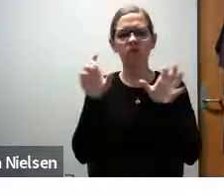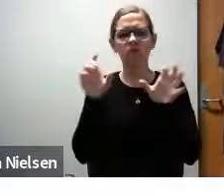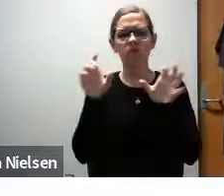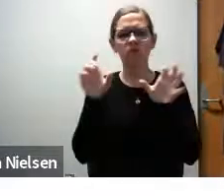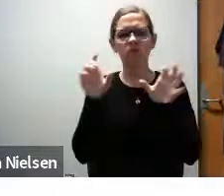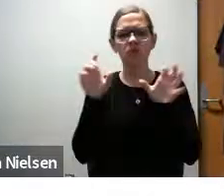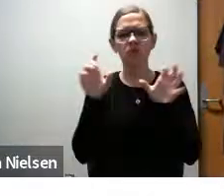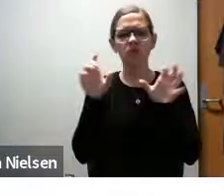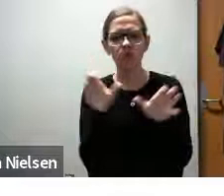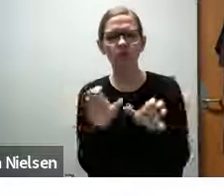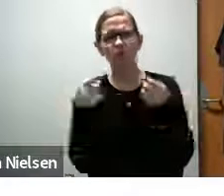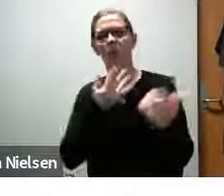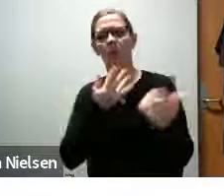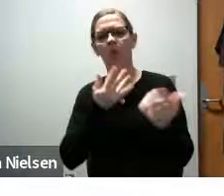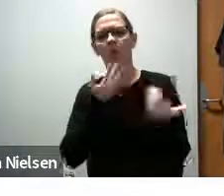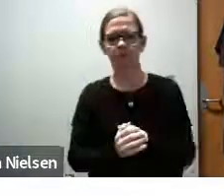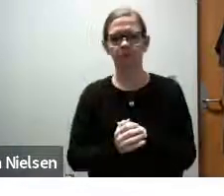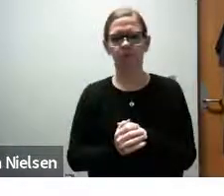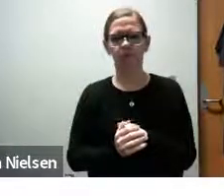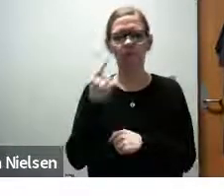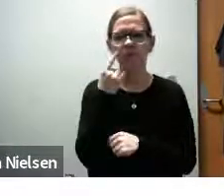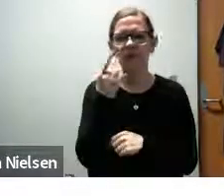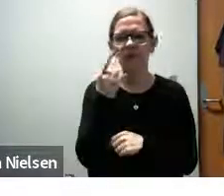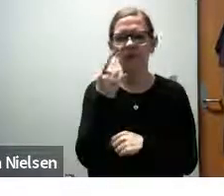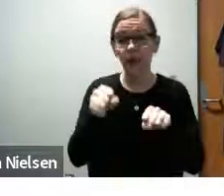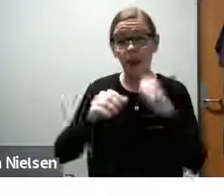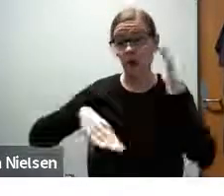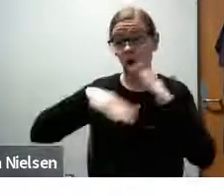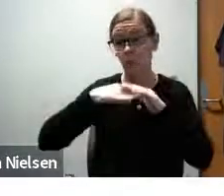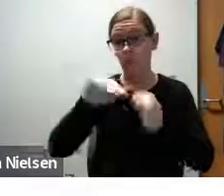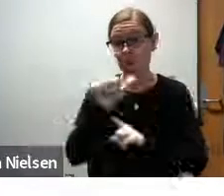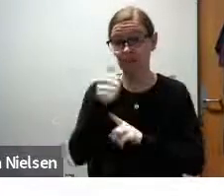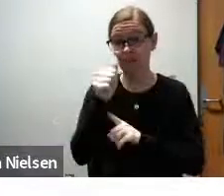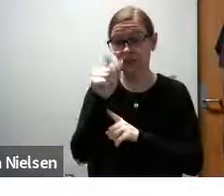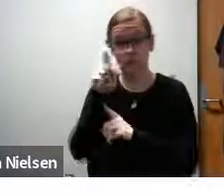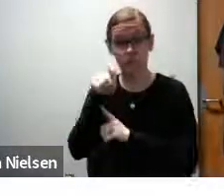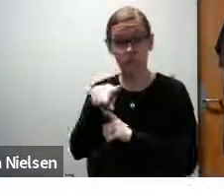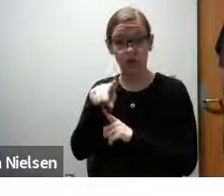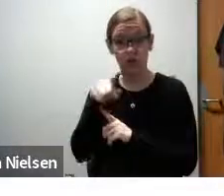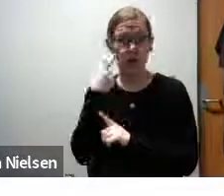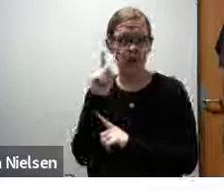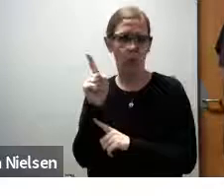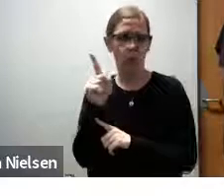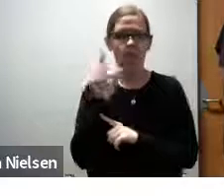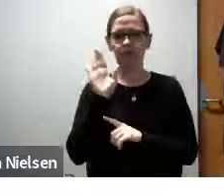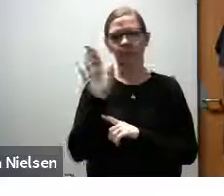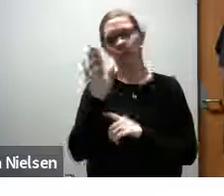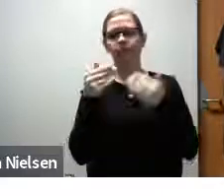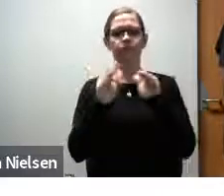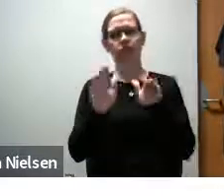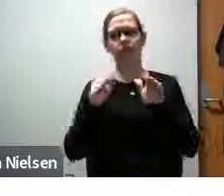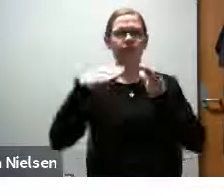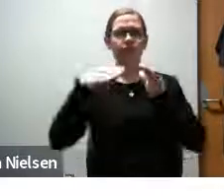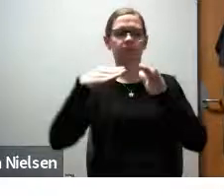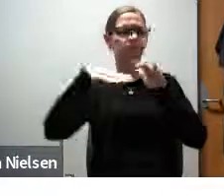10 questions so far for them to you as they're coming in, they just answer those questions and click on it and then it submits the results to you.